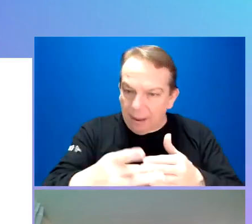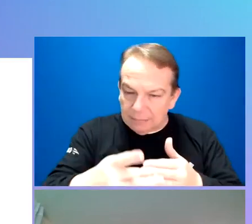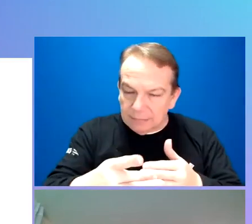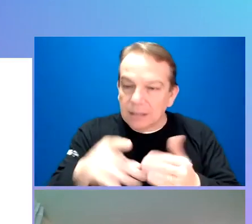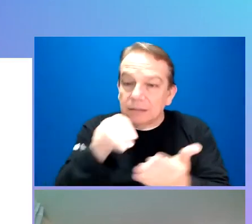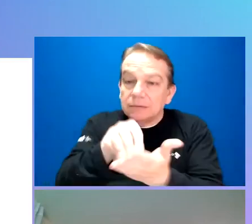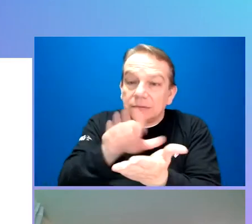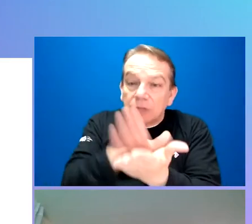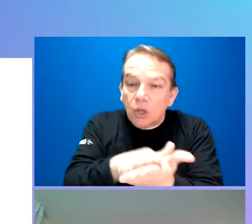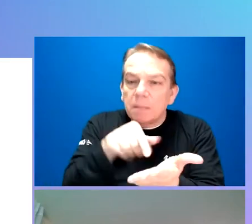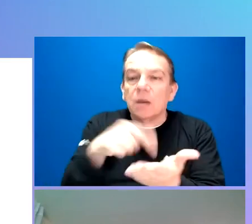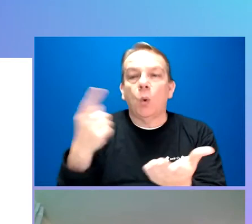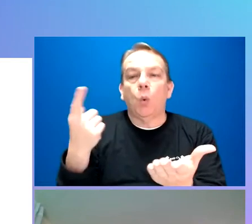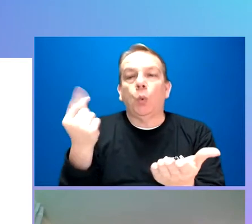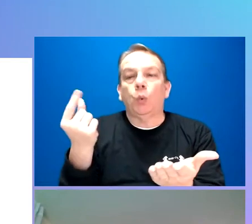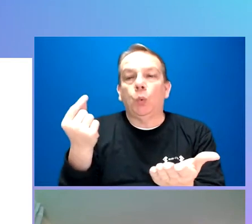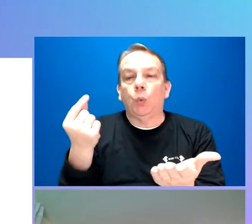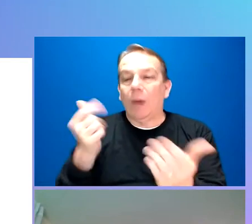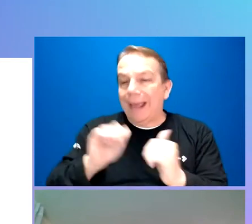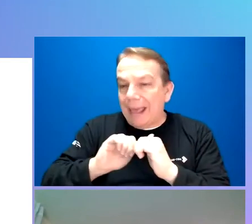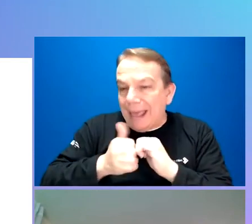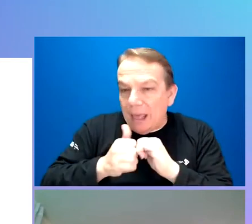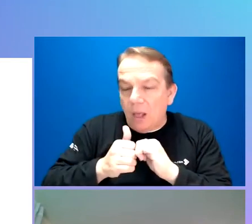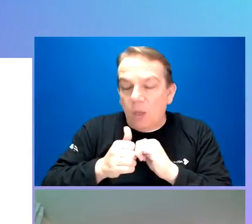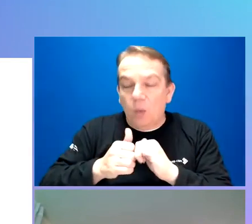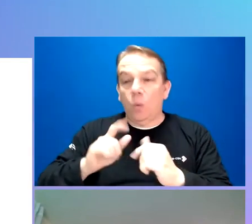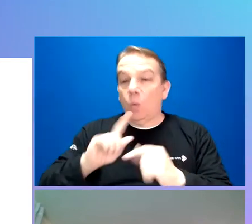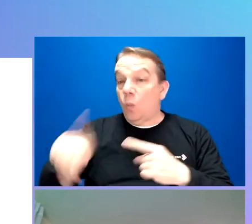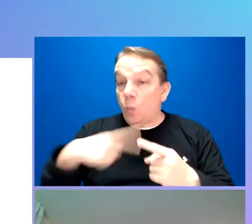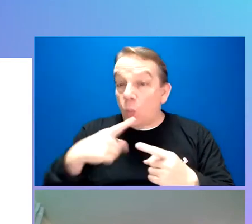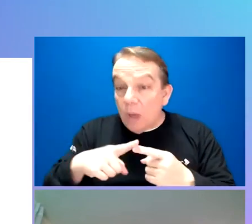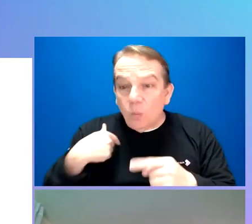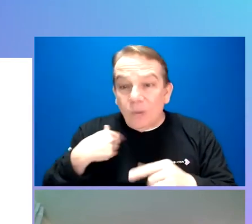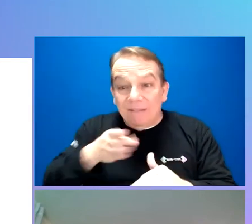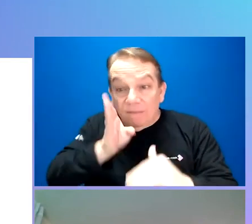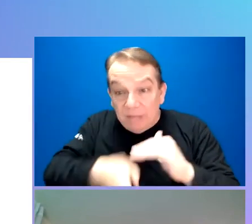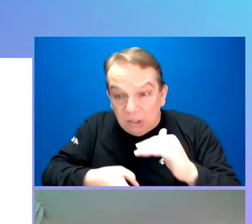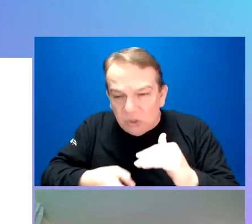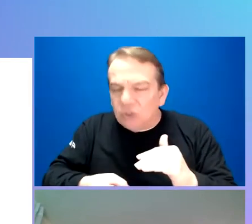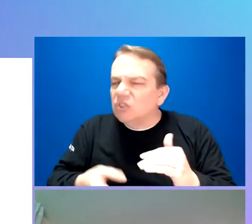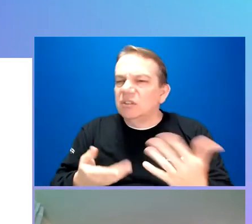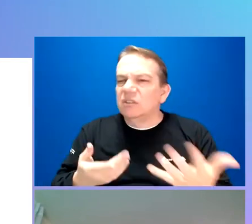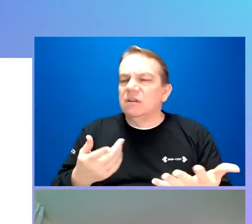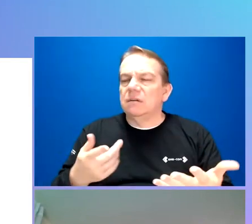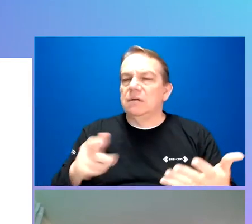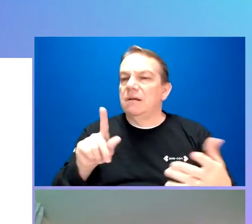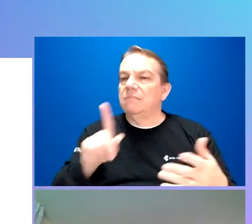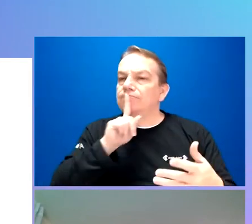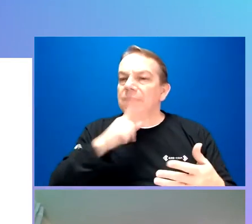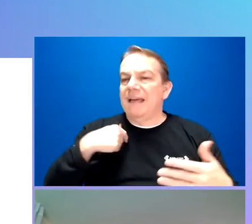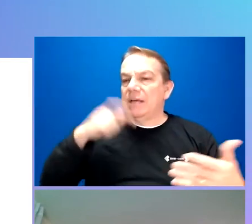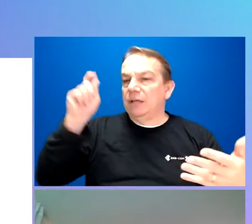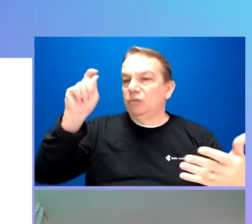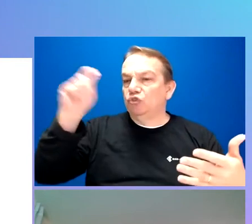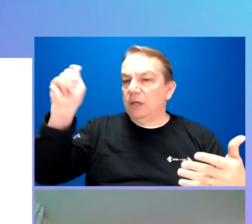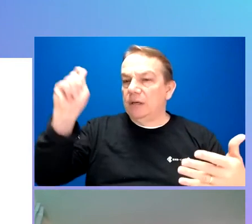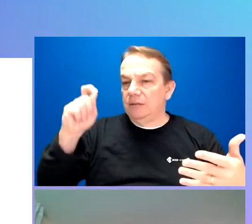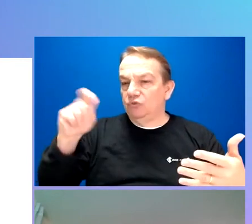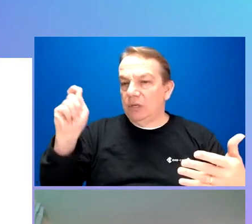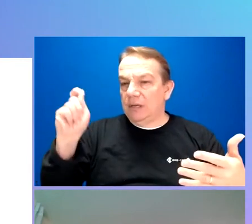we should be doing, and where would it take us when we actually, uh, executed what we